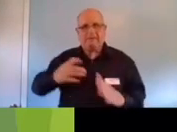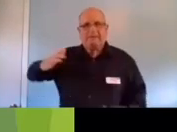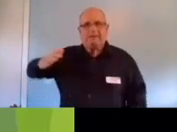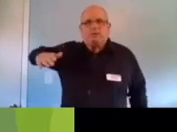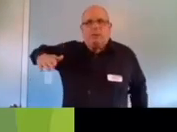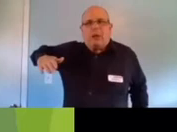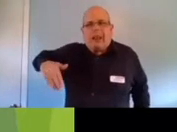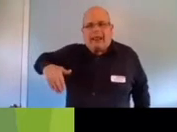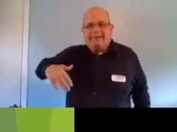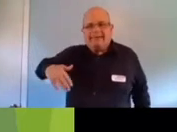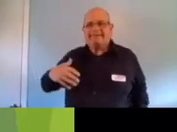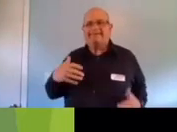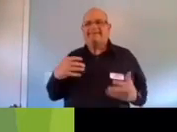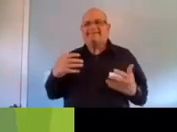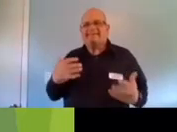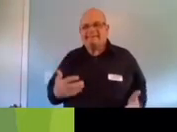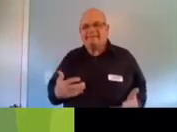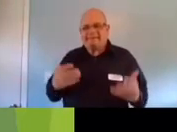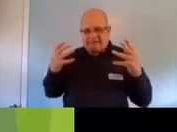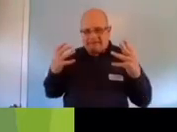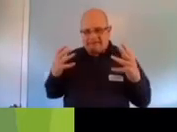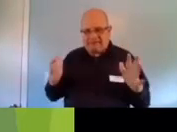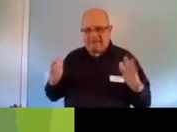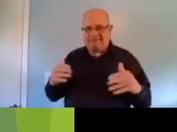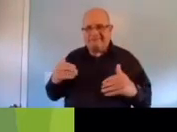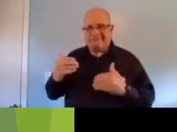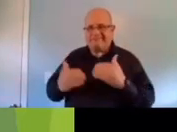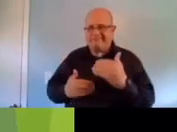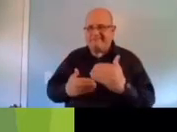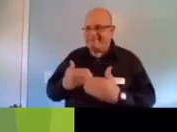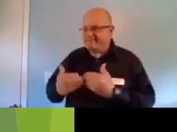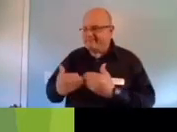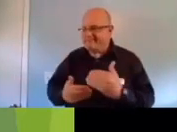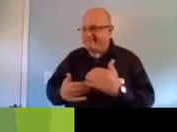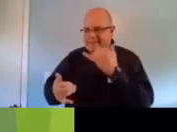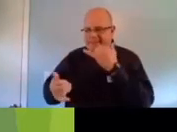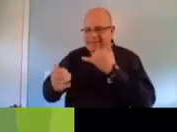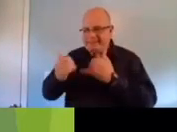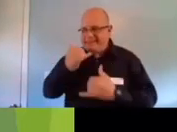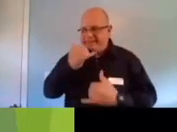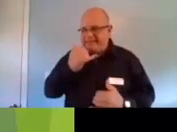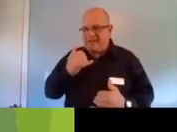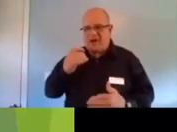because if you already get to the point maybe you make a mistake that costs the company